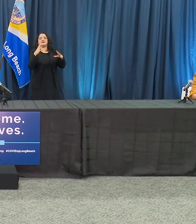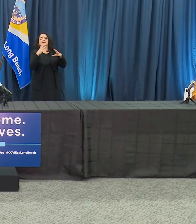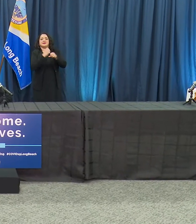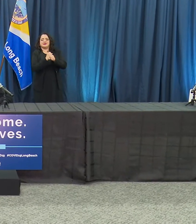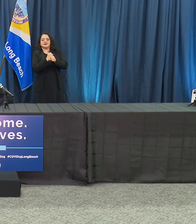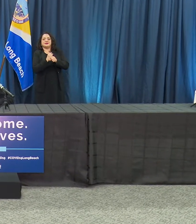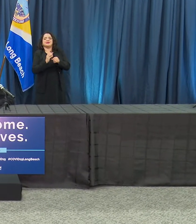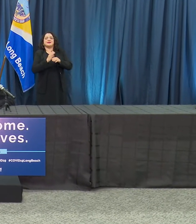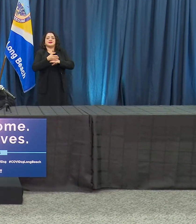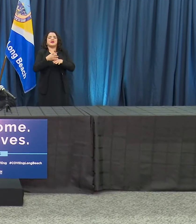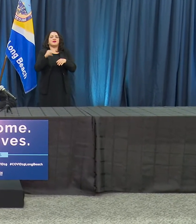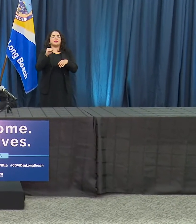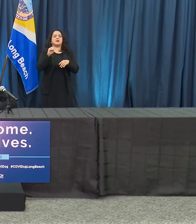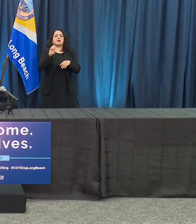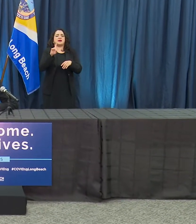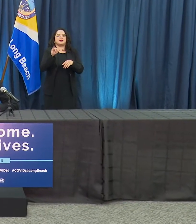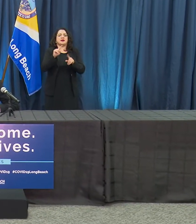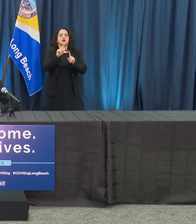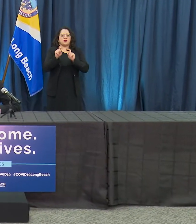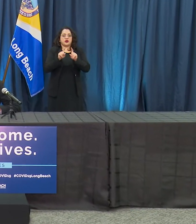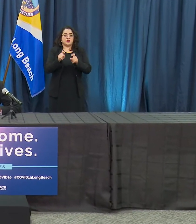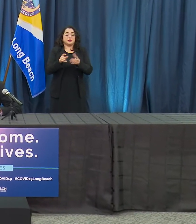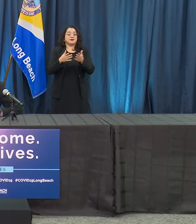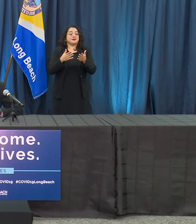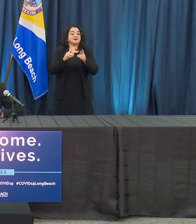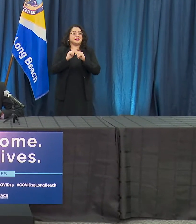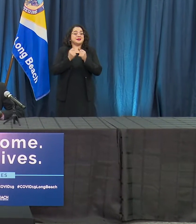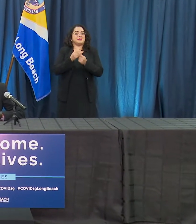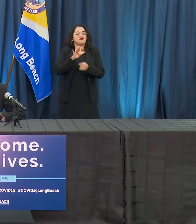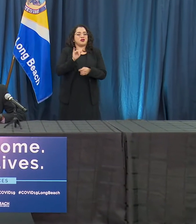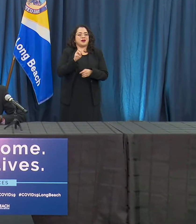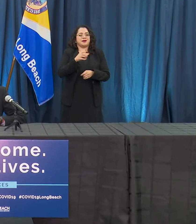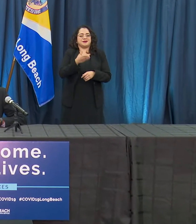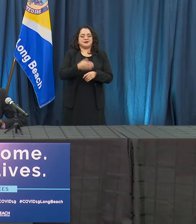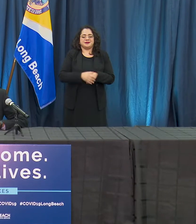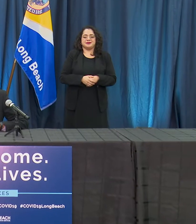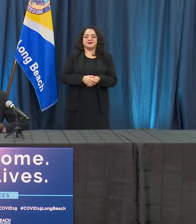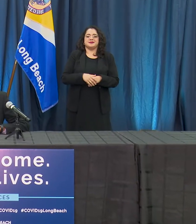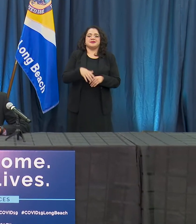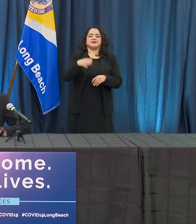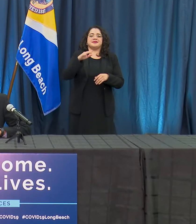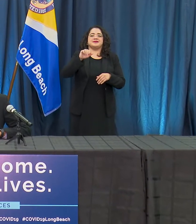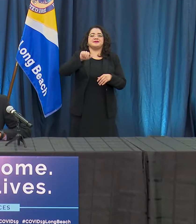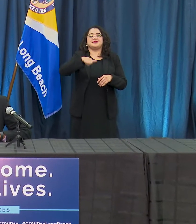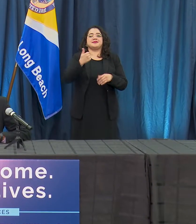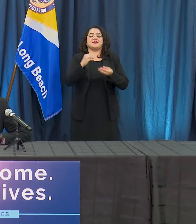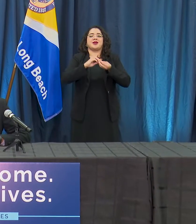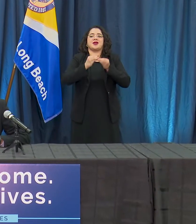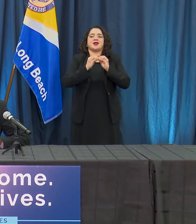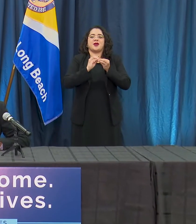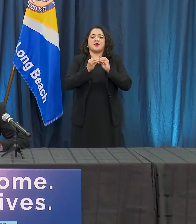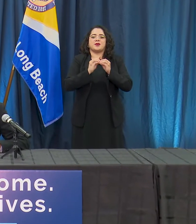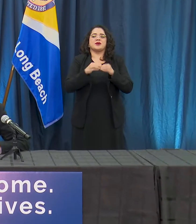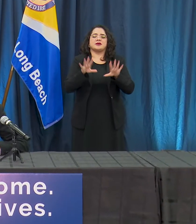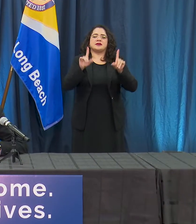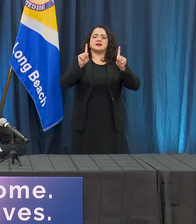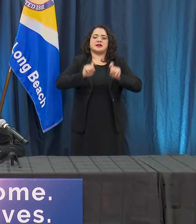do the media questions. I want to just begin by giving some overall numbers, I want to talk to you about testing, and then I want to talk to